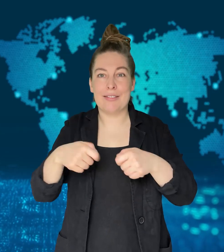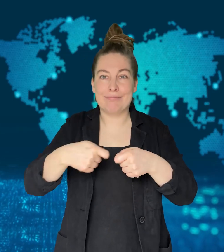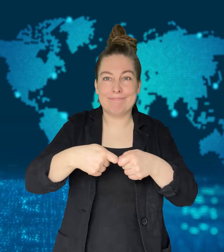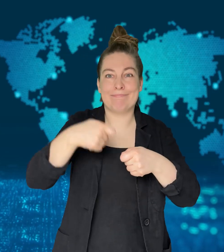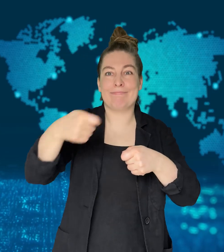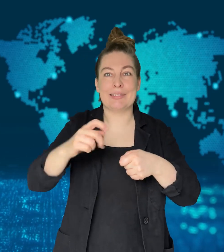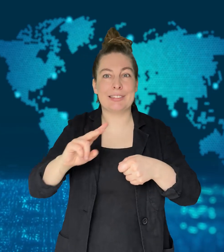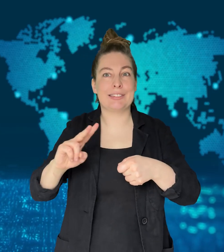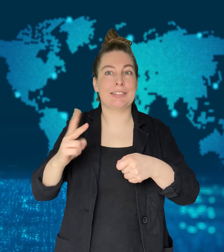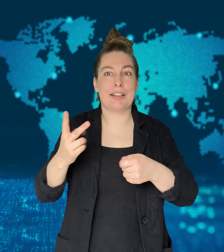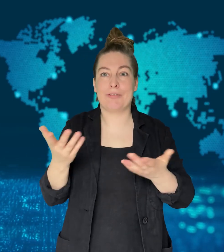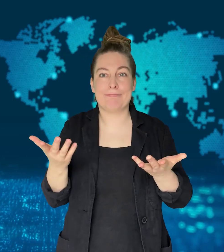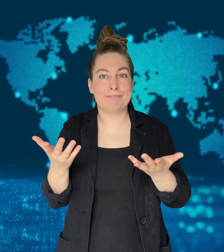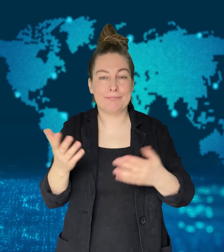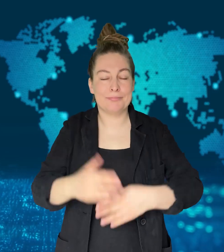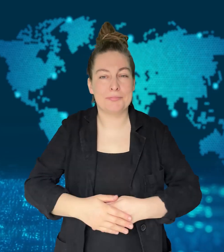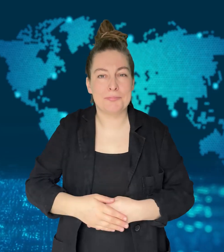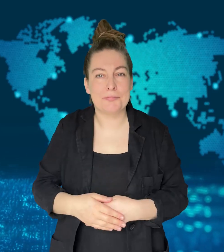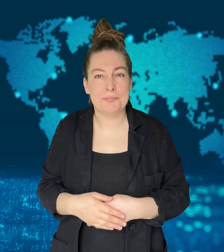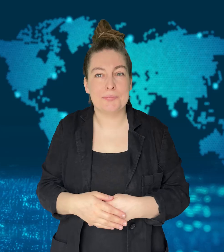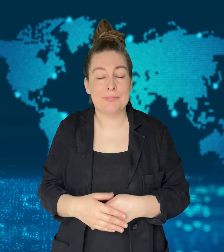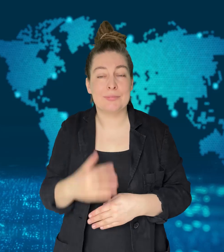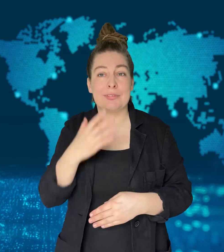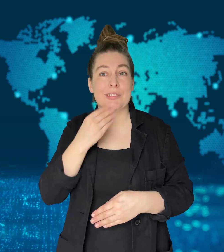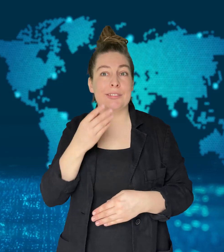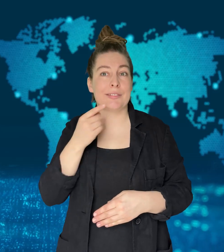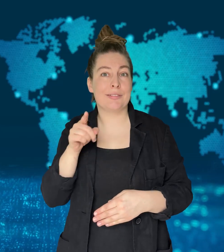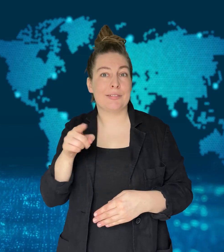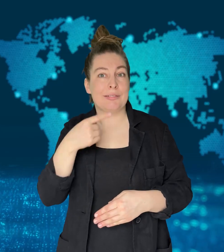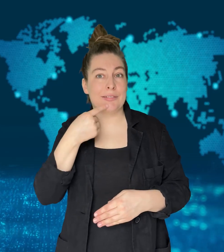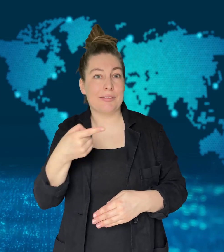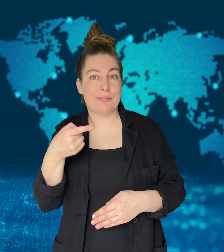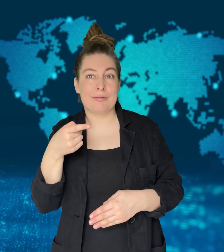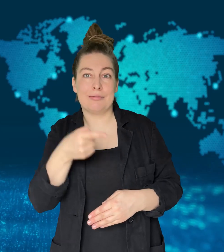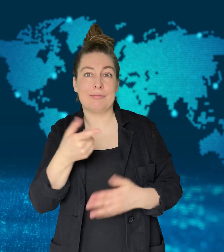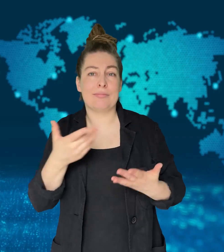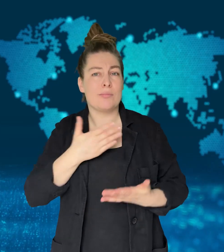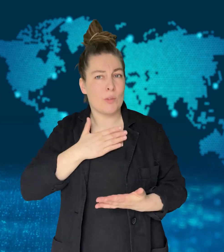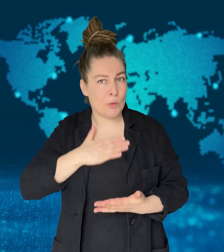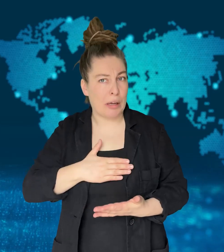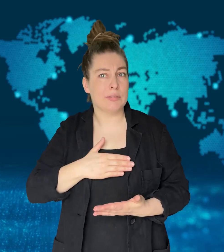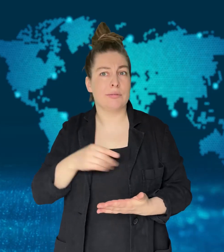will progress since the first phase expired.